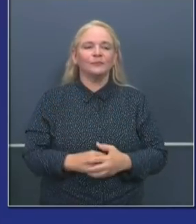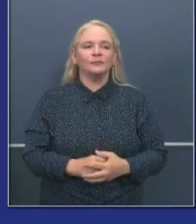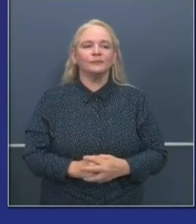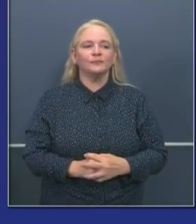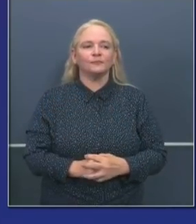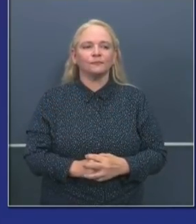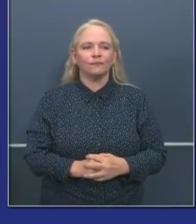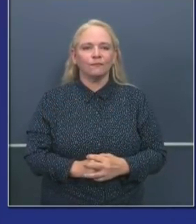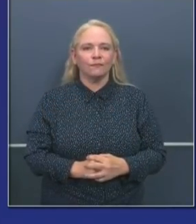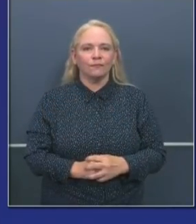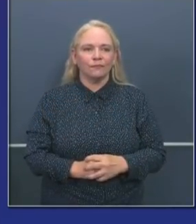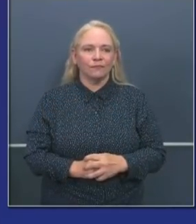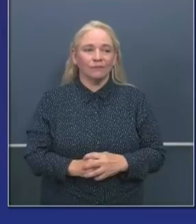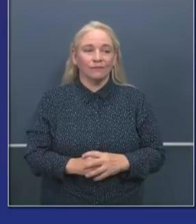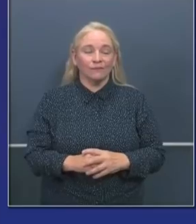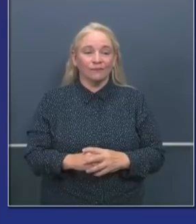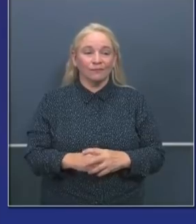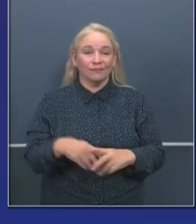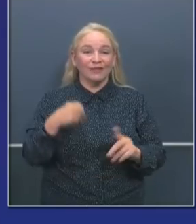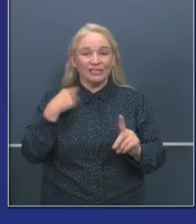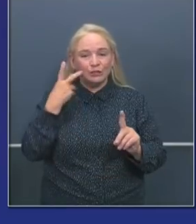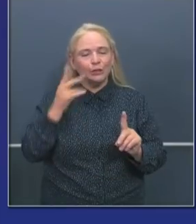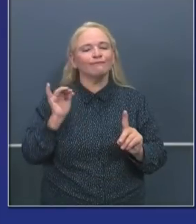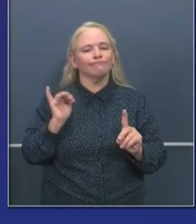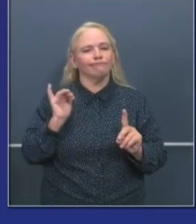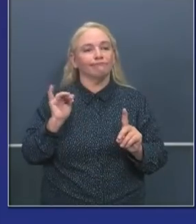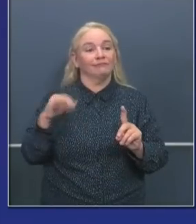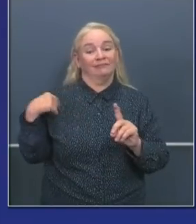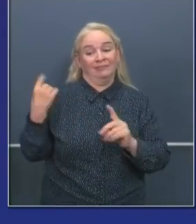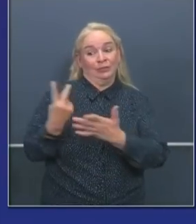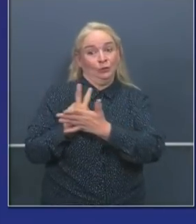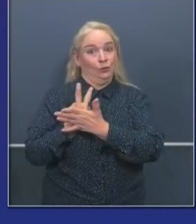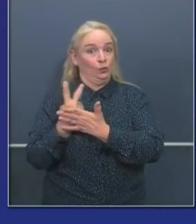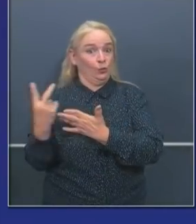AND THE CASE OF COVID-19. CASES THAT WERE POSITIVE TO